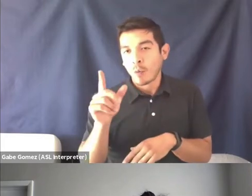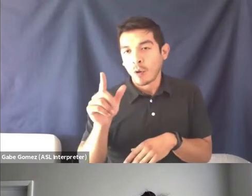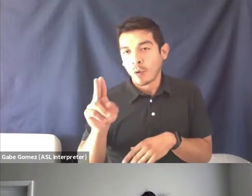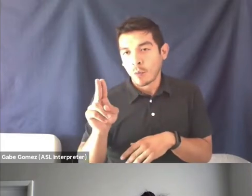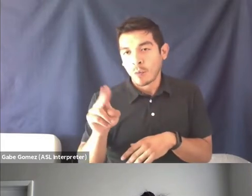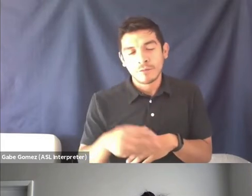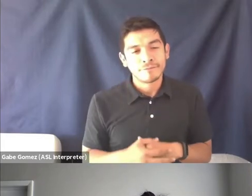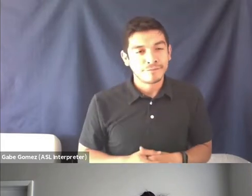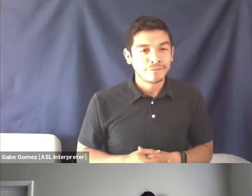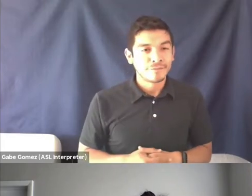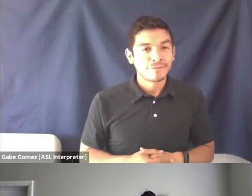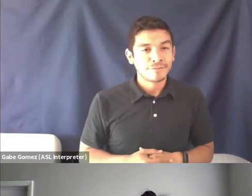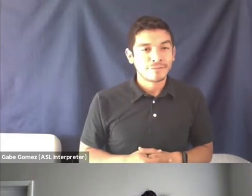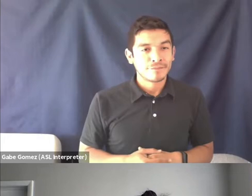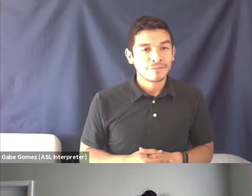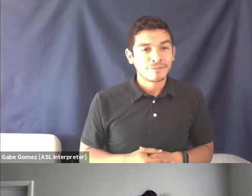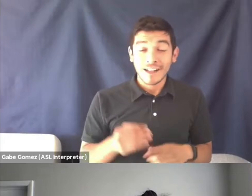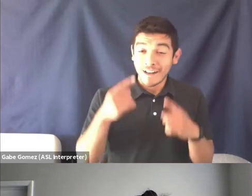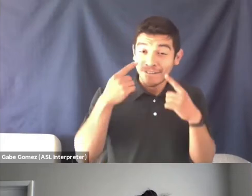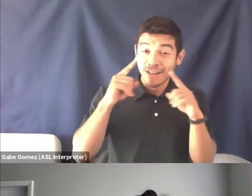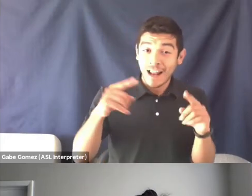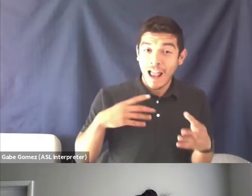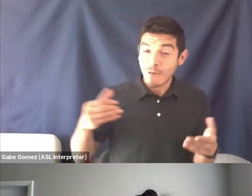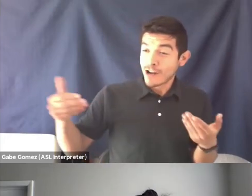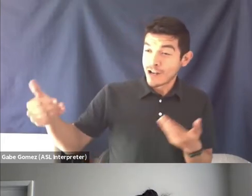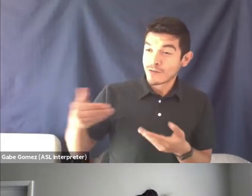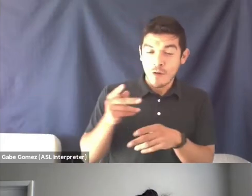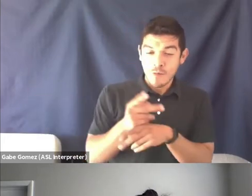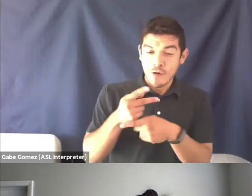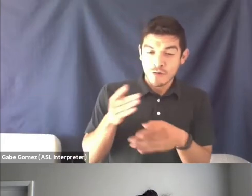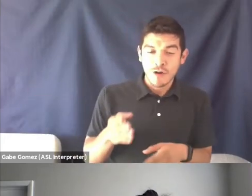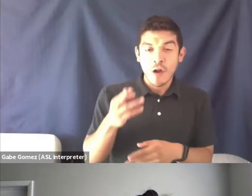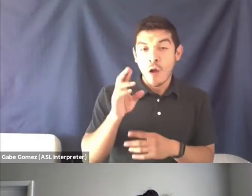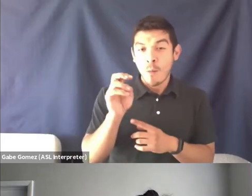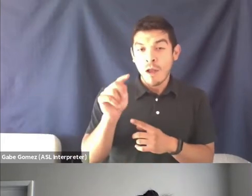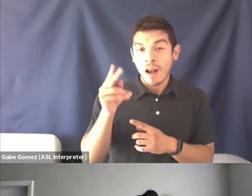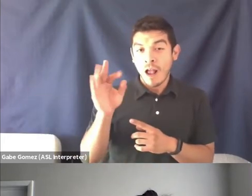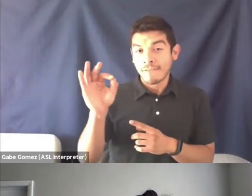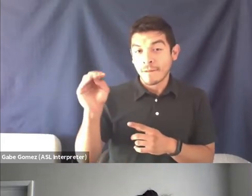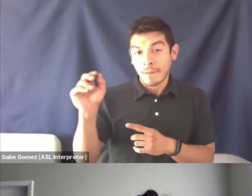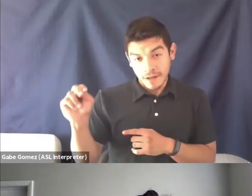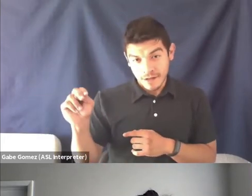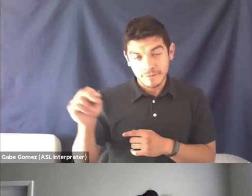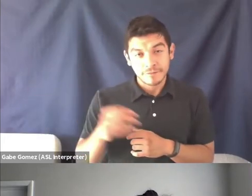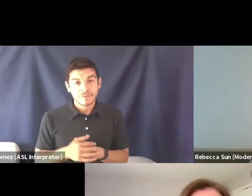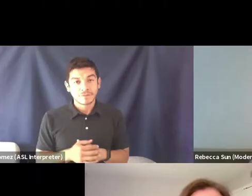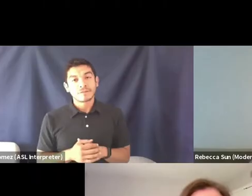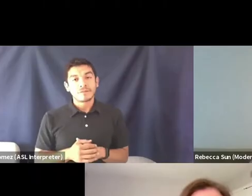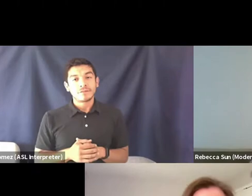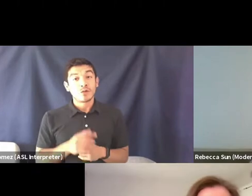And finally I wanna introduce producer, Brent Huffman. Who actually was Jenny's professor.